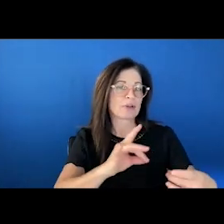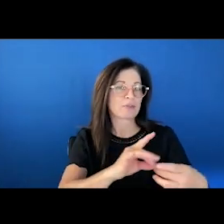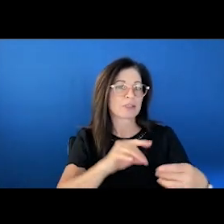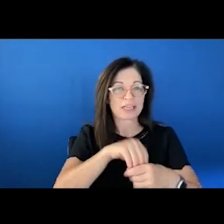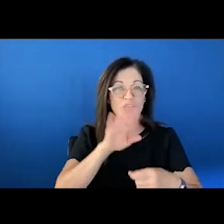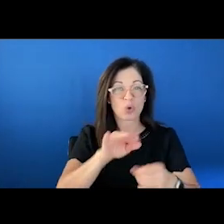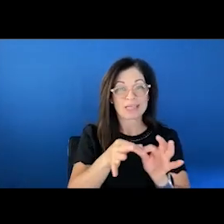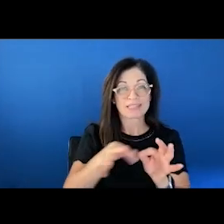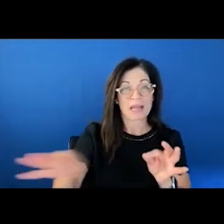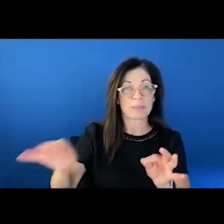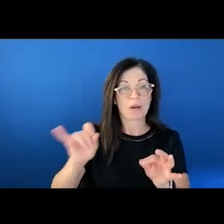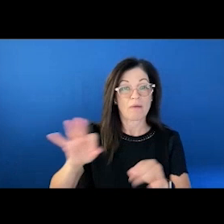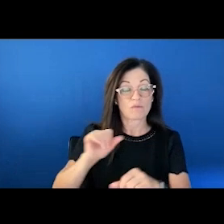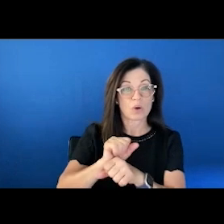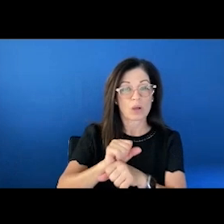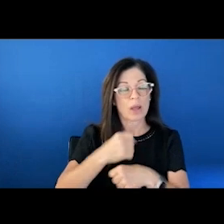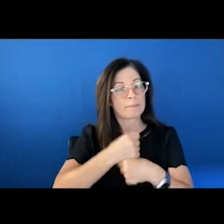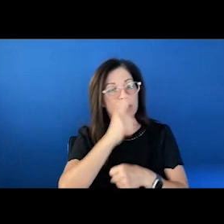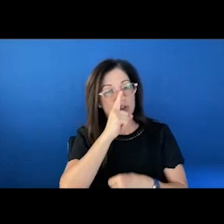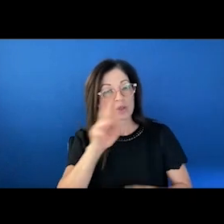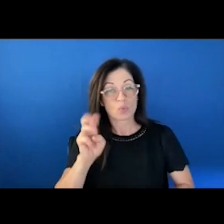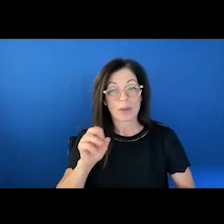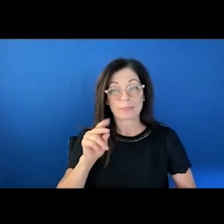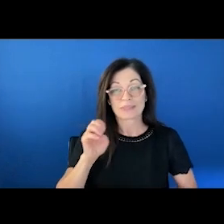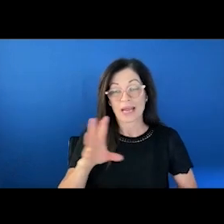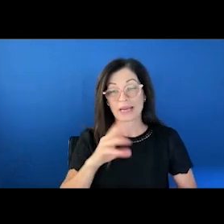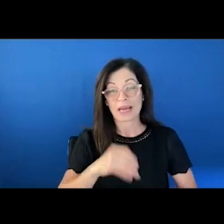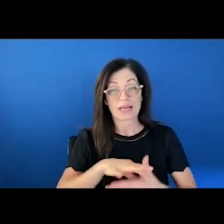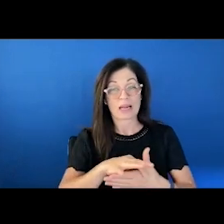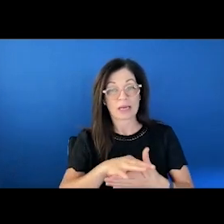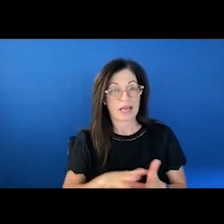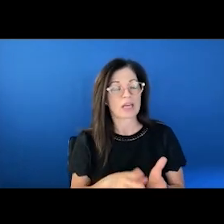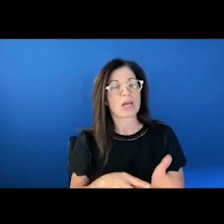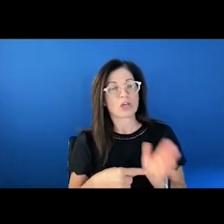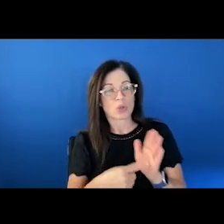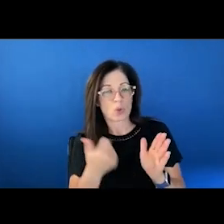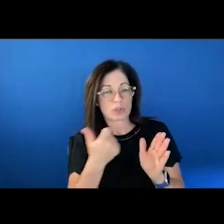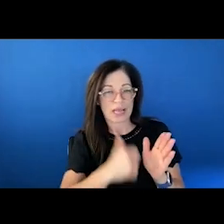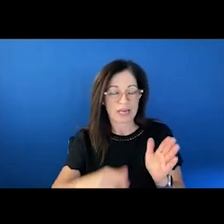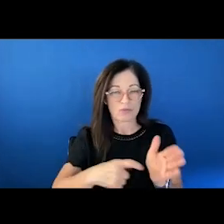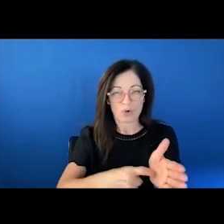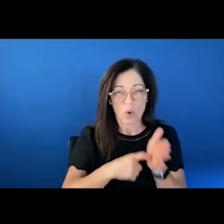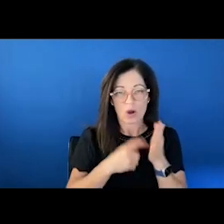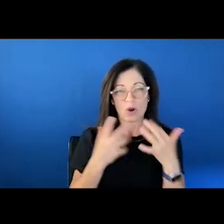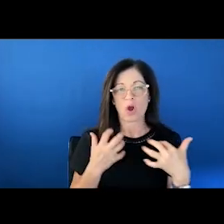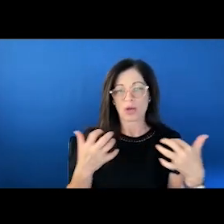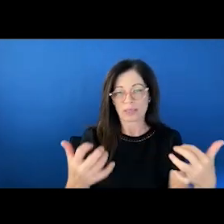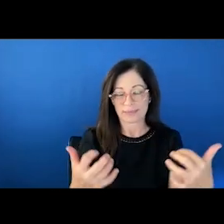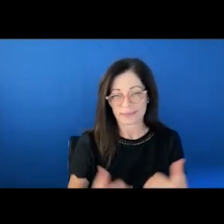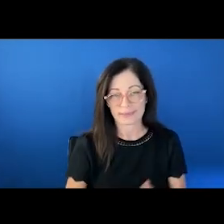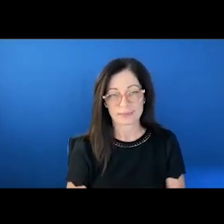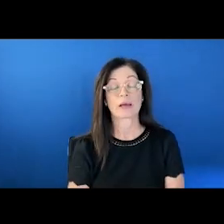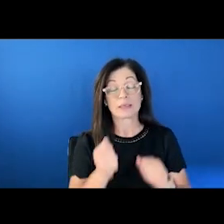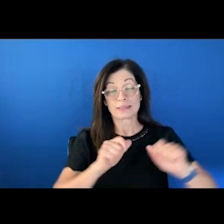of work. Ensure the website and content you’re developing accounts for any required audiences.